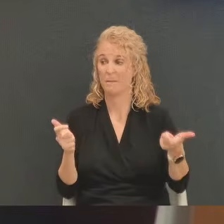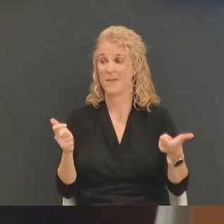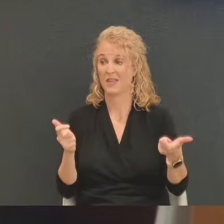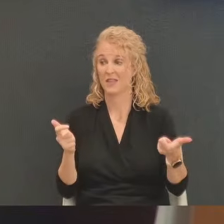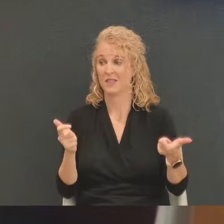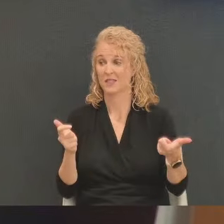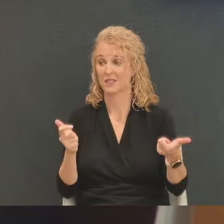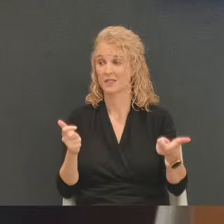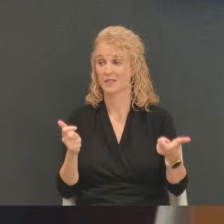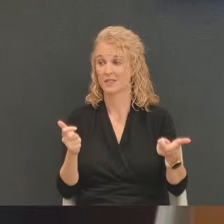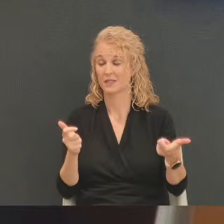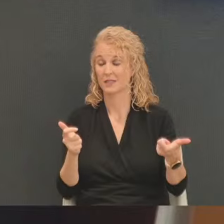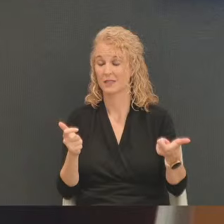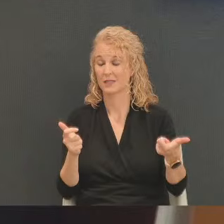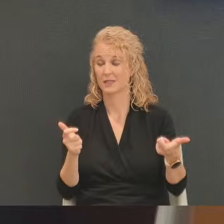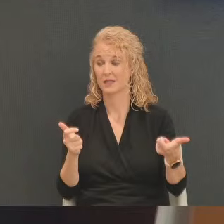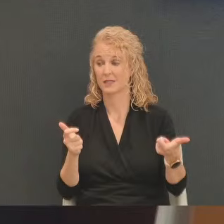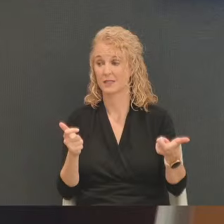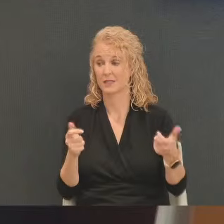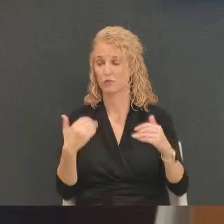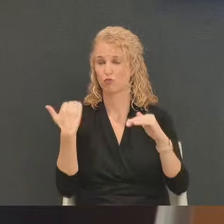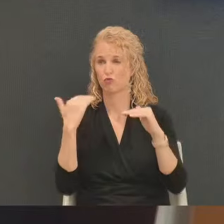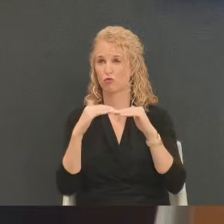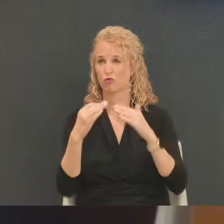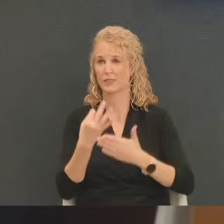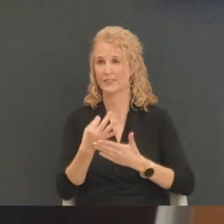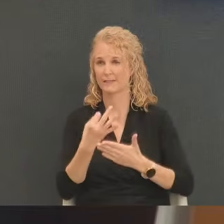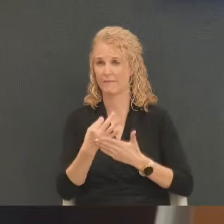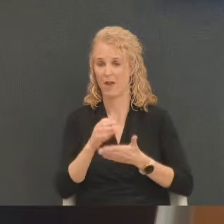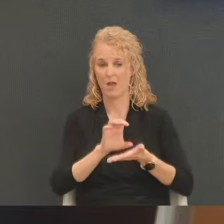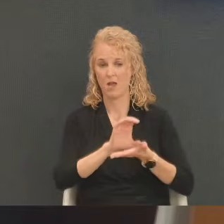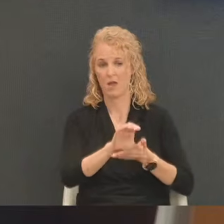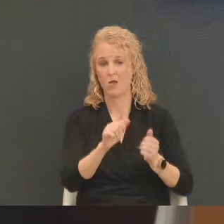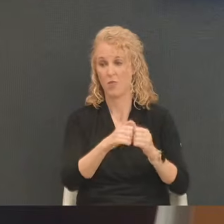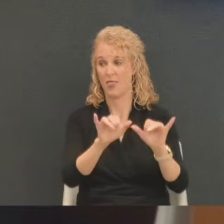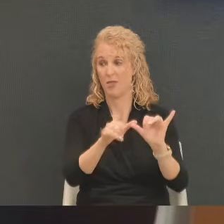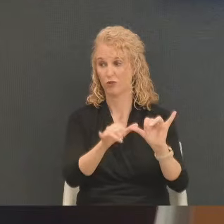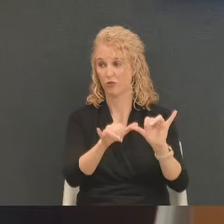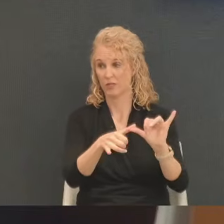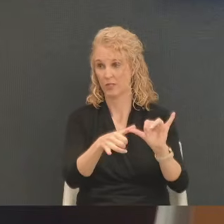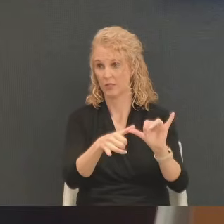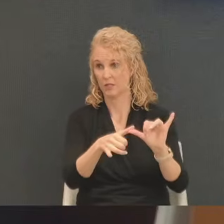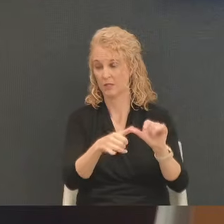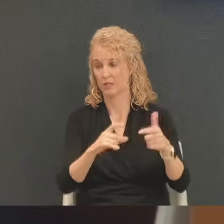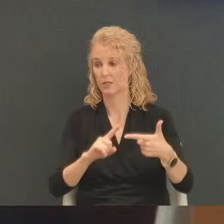includes some restricted fund appropriations in the Engineers office as well as a three-year